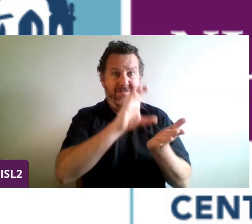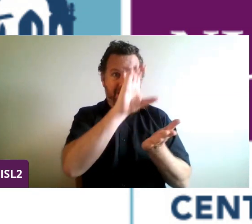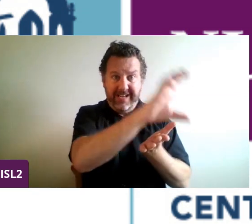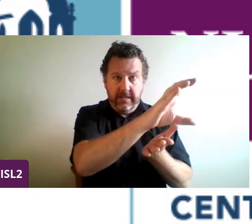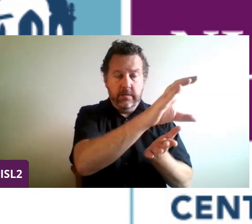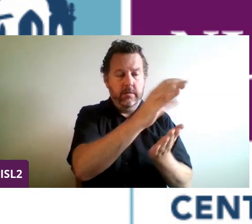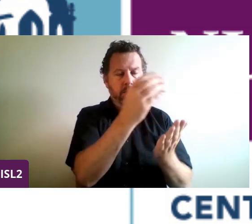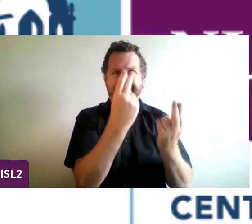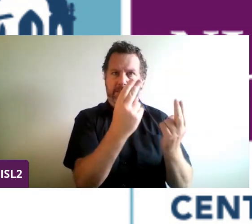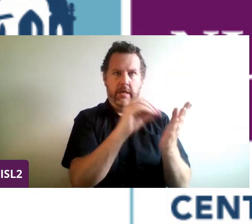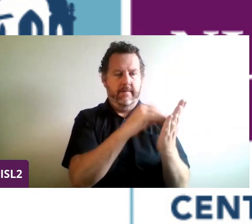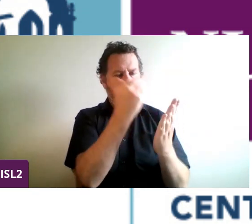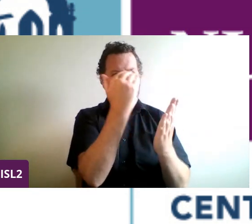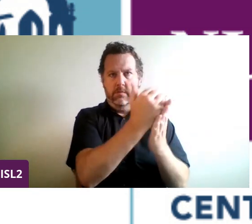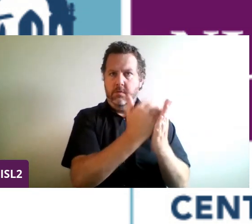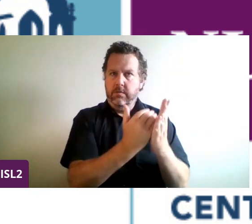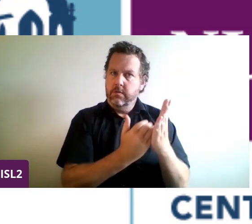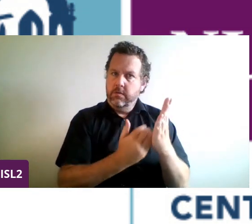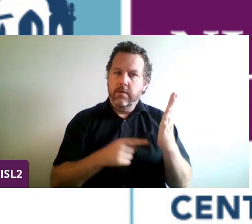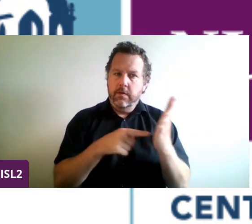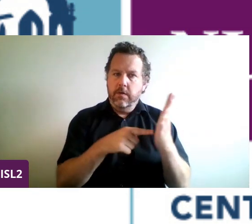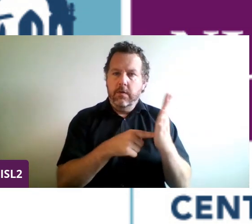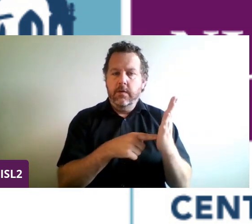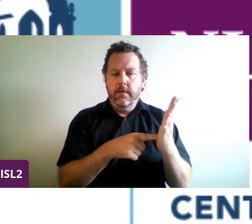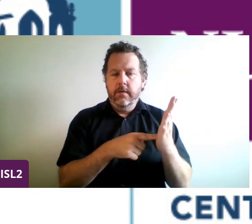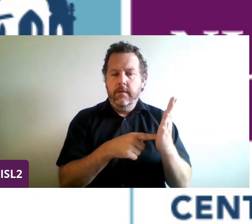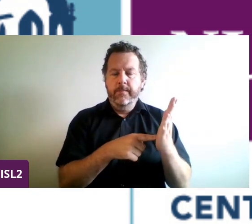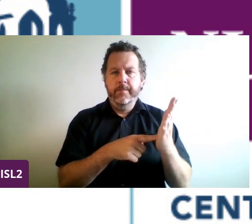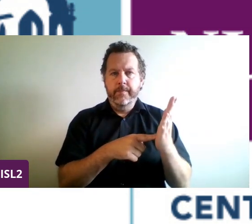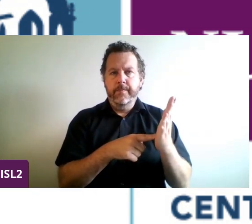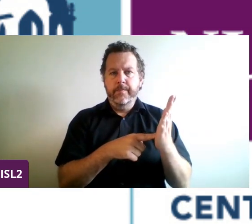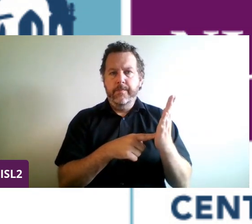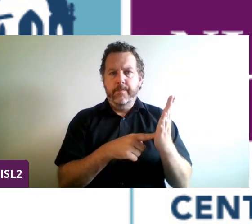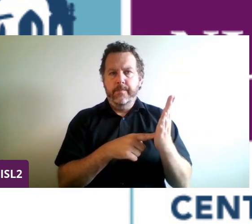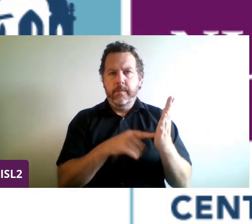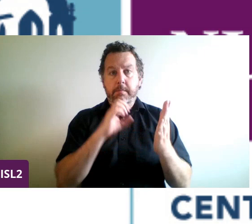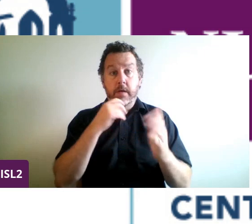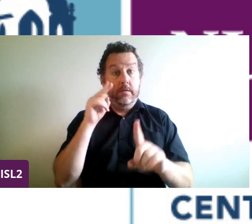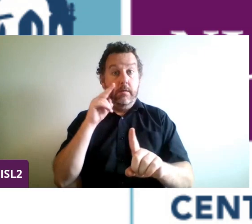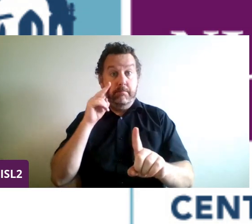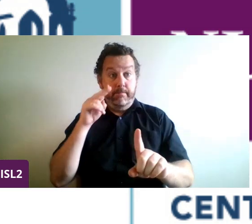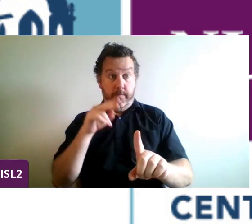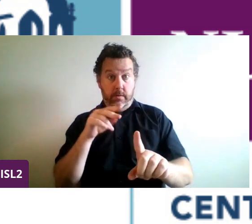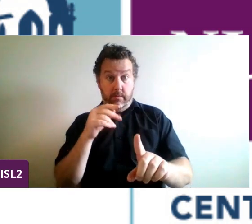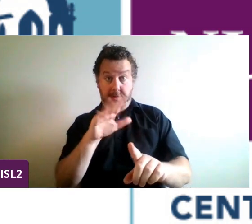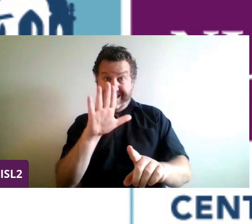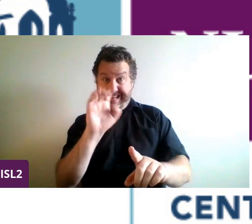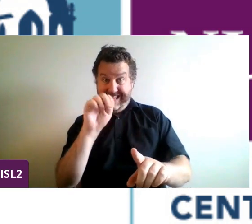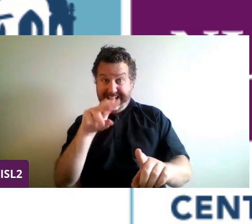is accessible , and inclusive, these floors